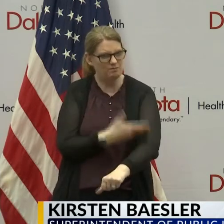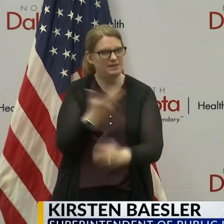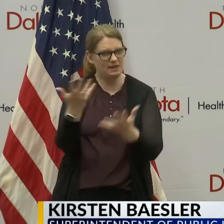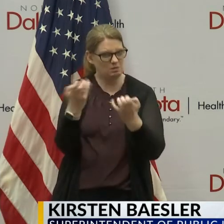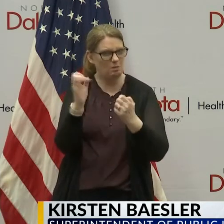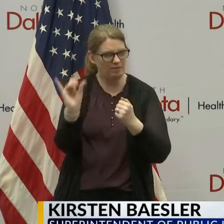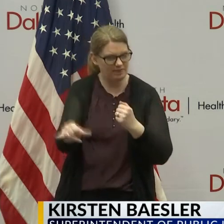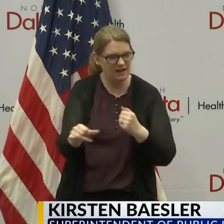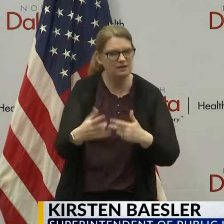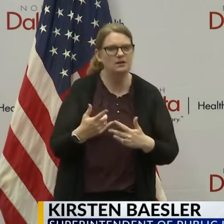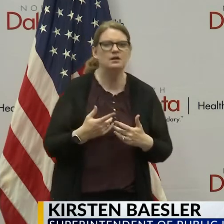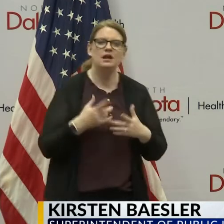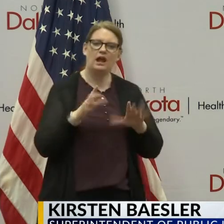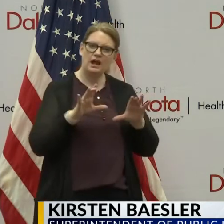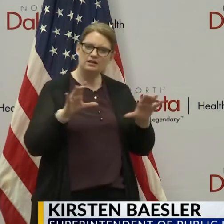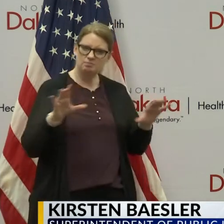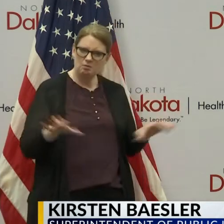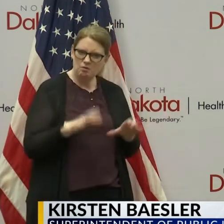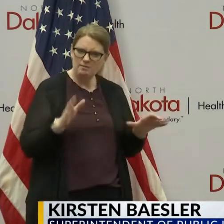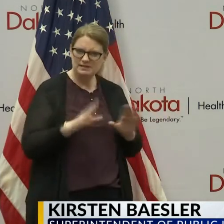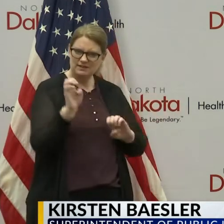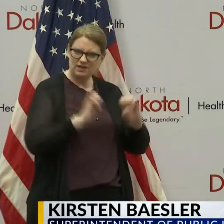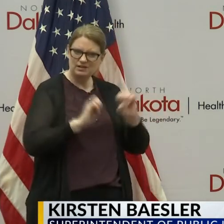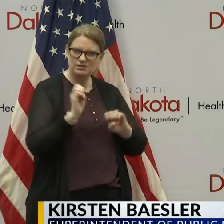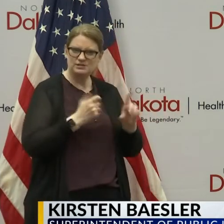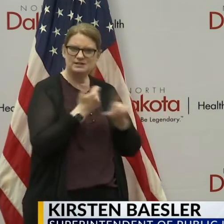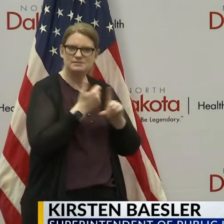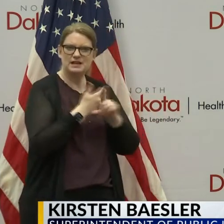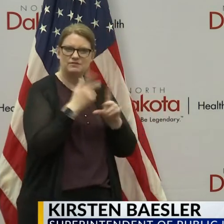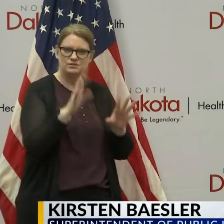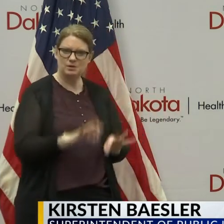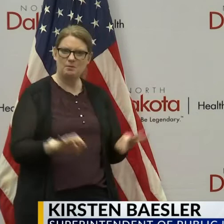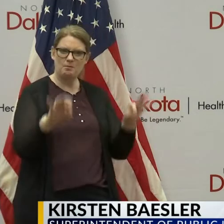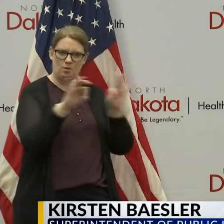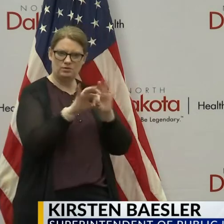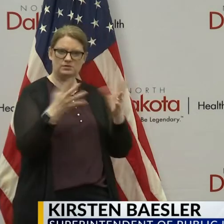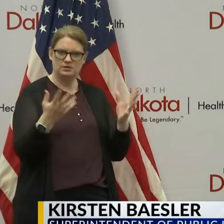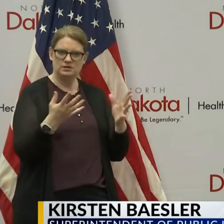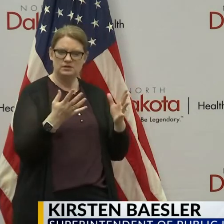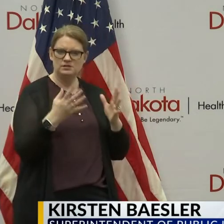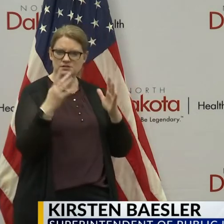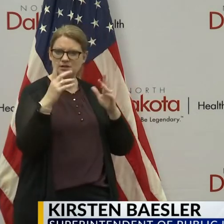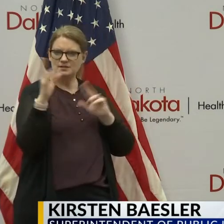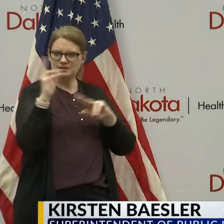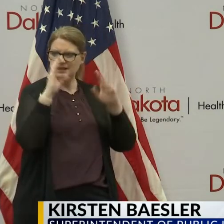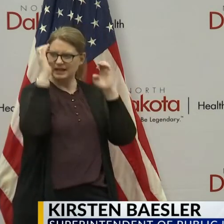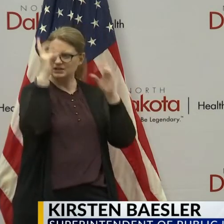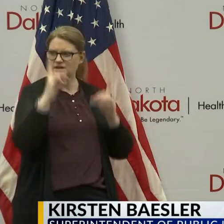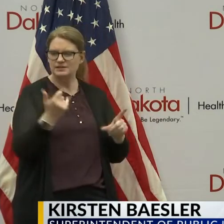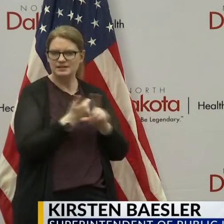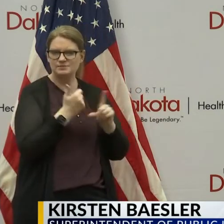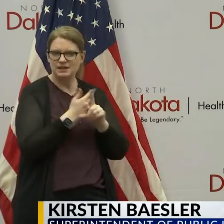AT THE DEPARTMENT OF PUBLIC INSTRUCTION WE BELIEVE IN ENCOURAGING A CULTURE OF CONTINUOUS ONGOING IMPROVEMENT.